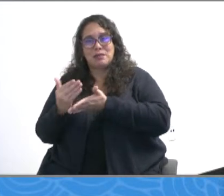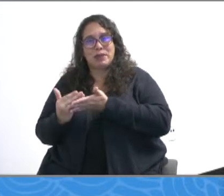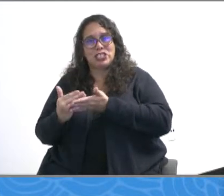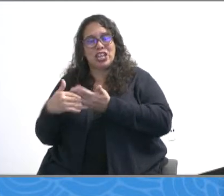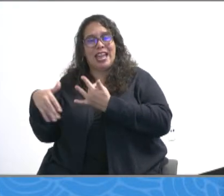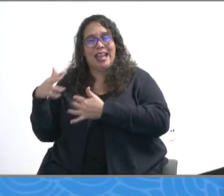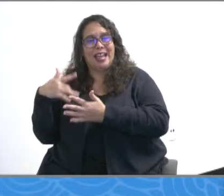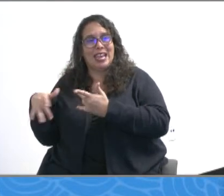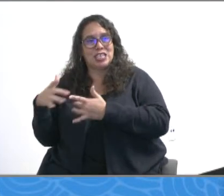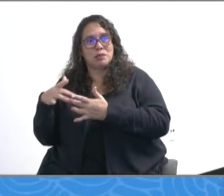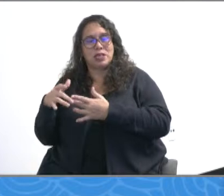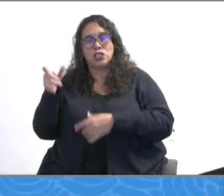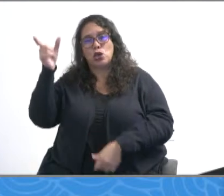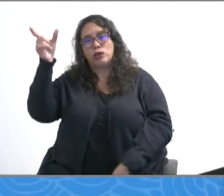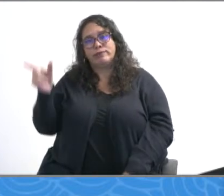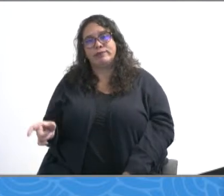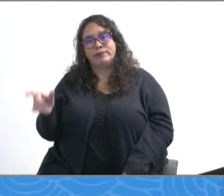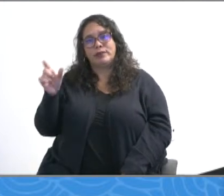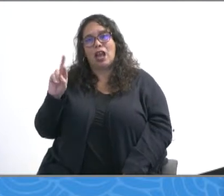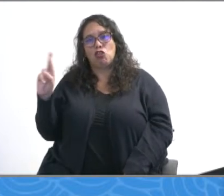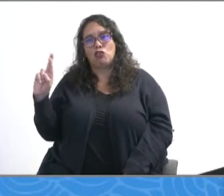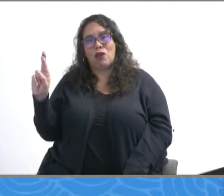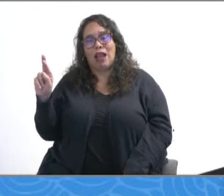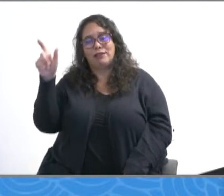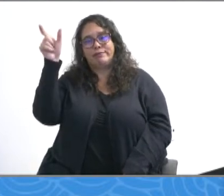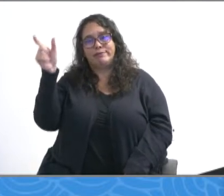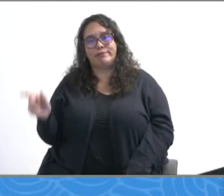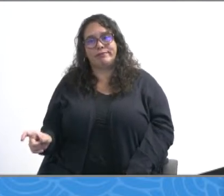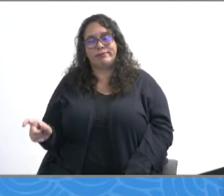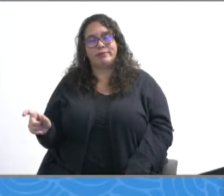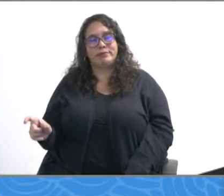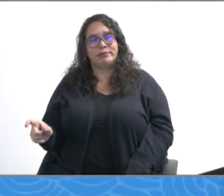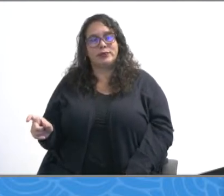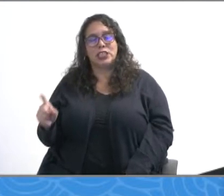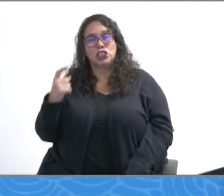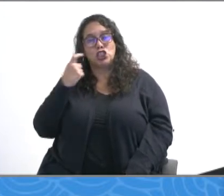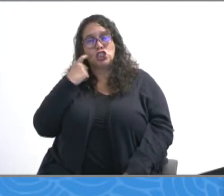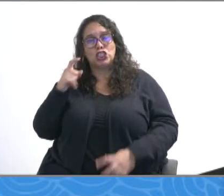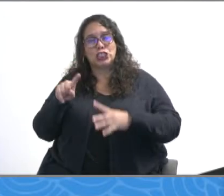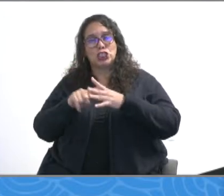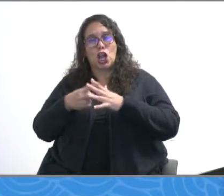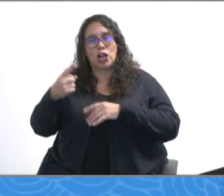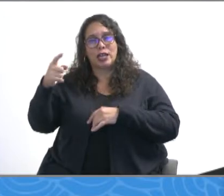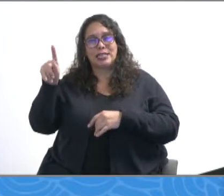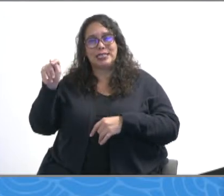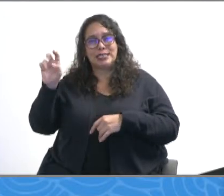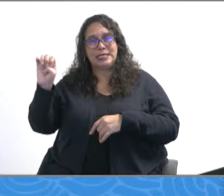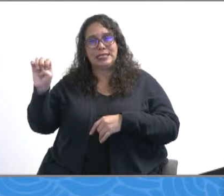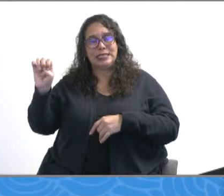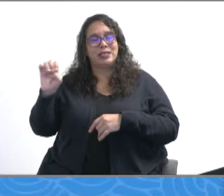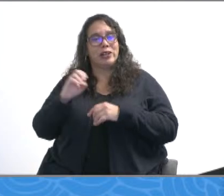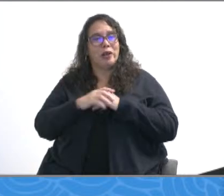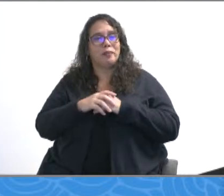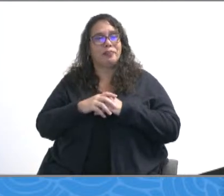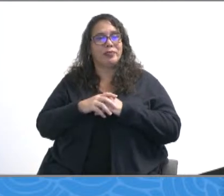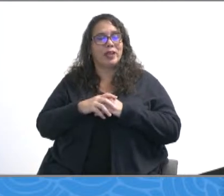And as Dr. Salazar shared, we just kicked off the ThoughtExchange, and, I mean, just judging by the numbers